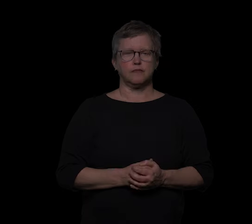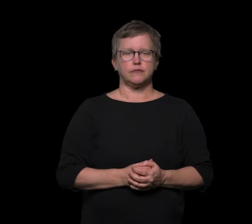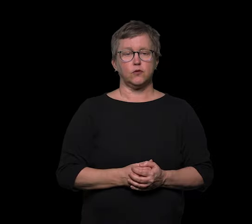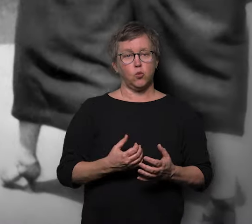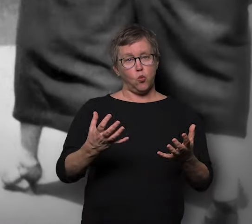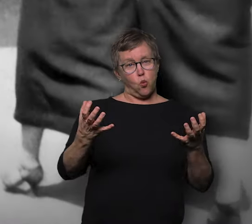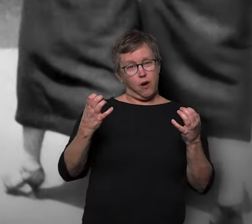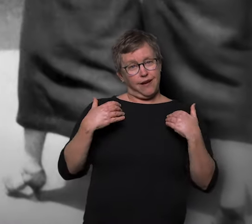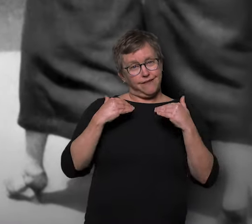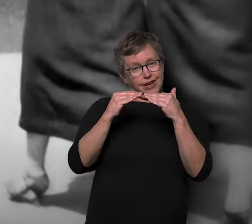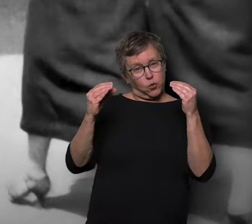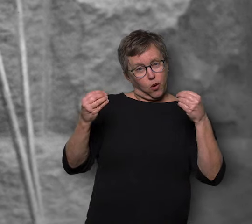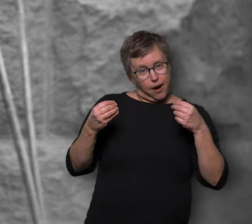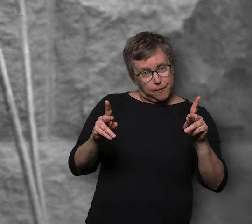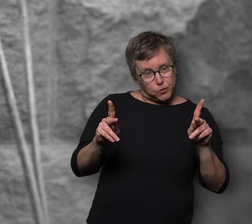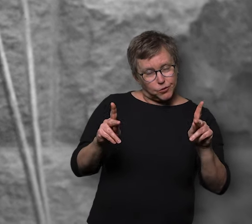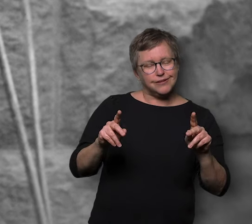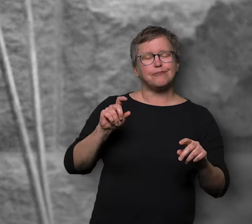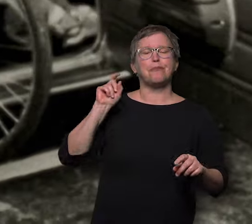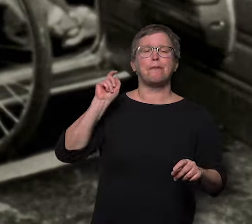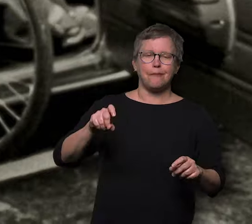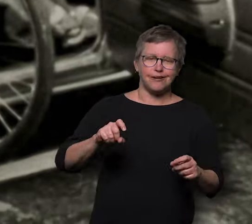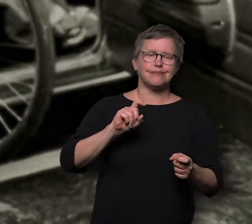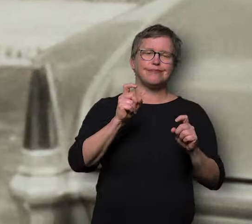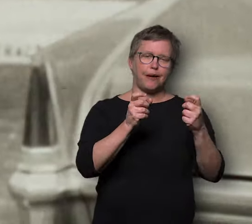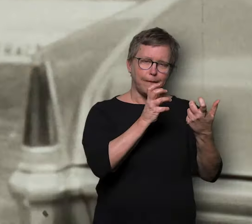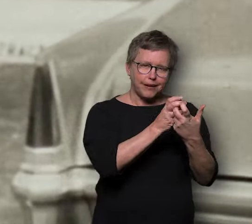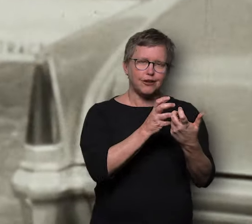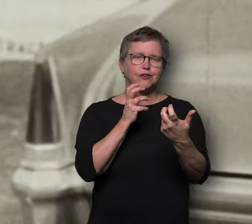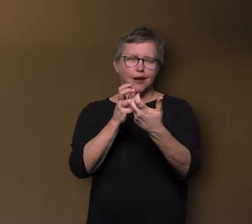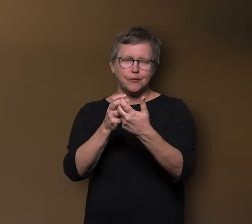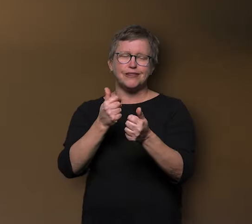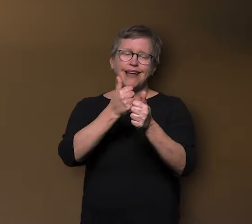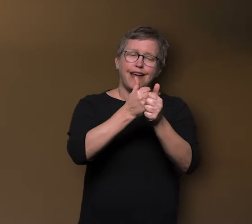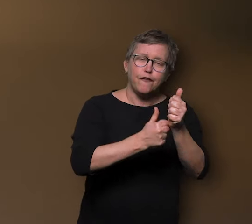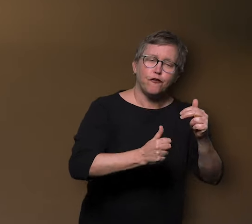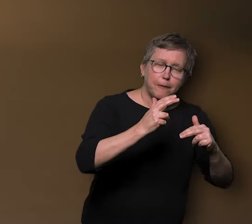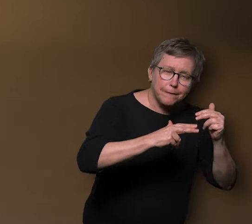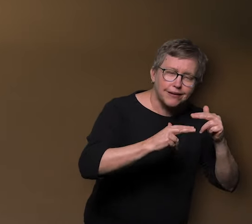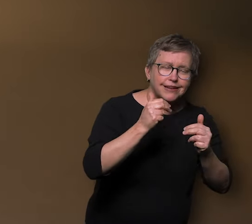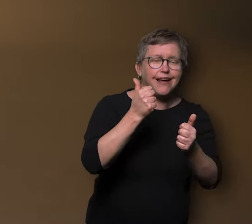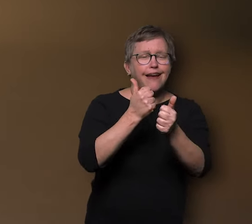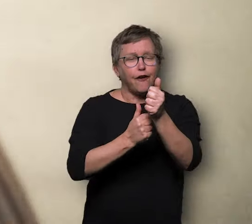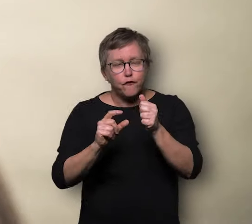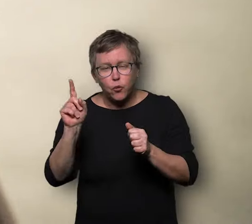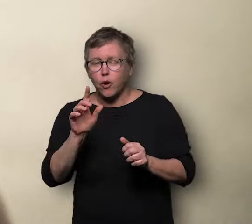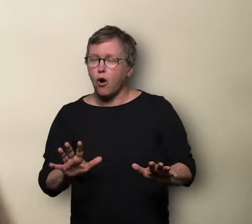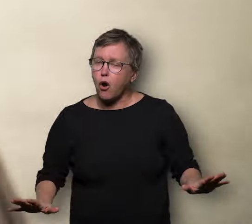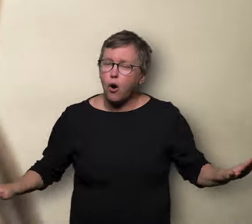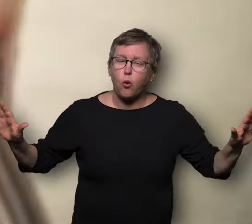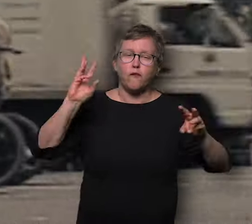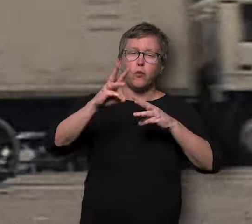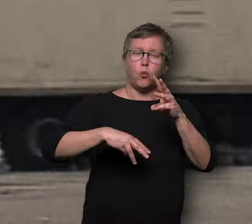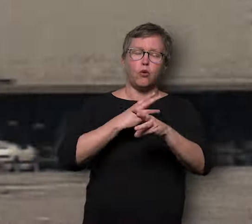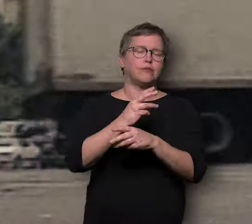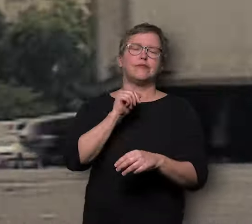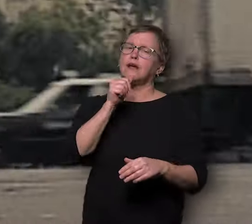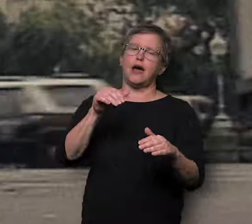In order to have equal opportunity, there had to be accommodations. Everything was architecturally inaccessible virtually everywhere in the world.